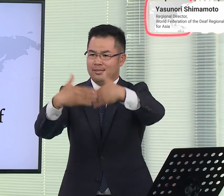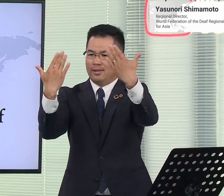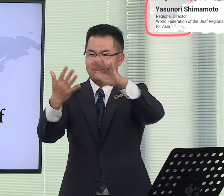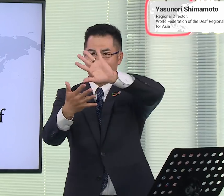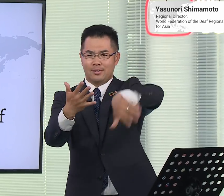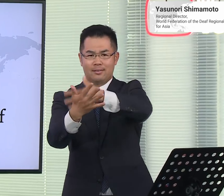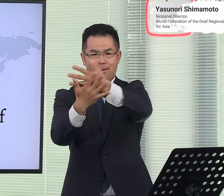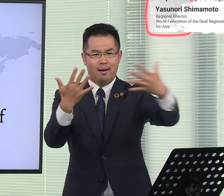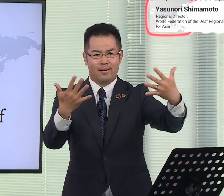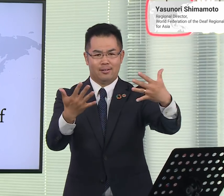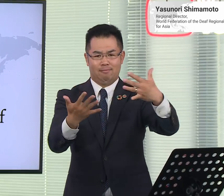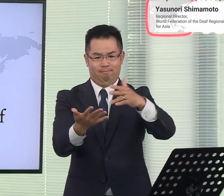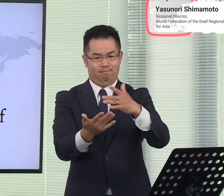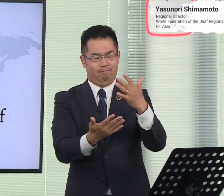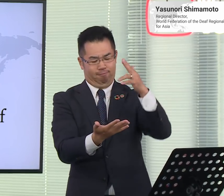72nd United Nations General Assembly,